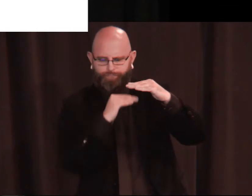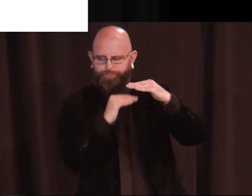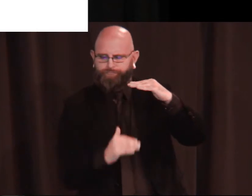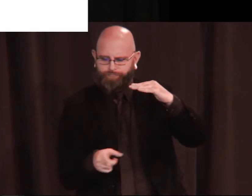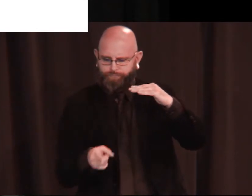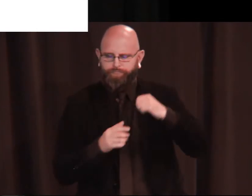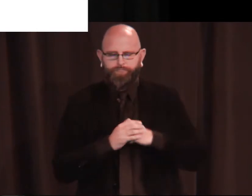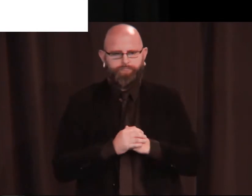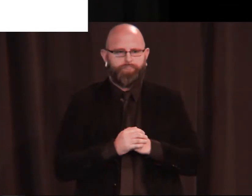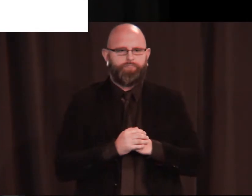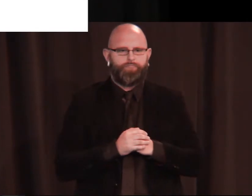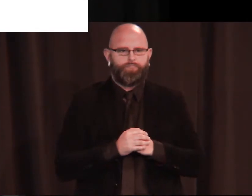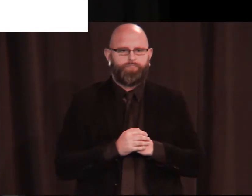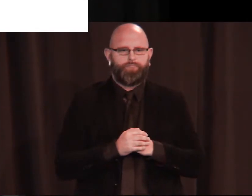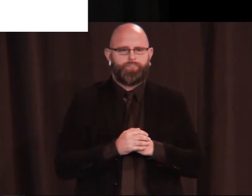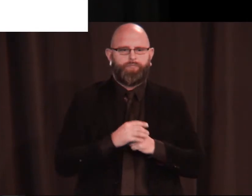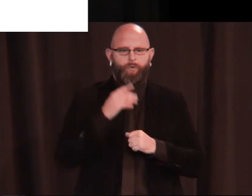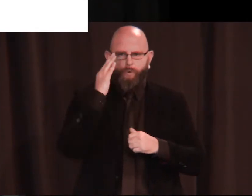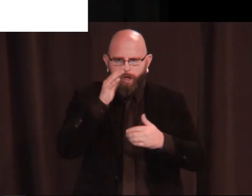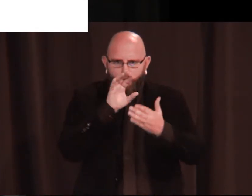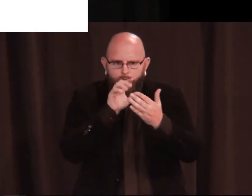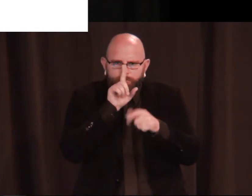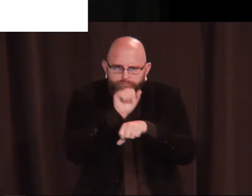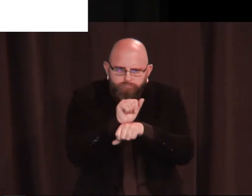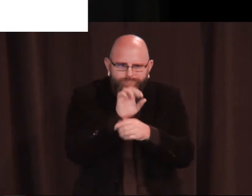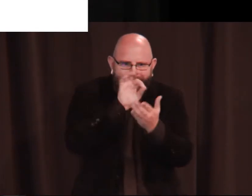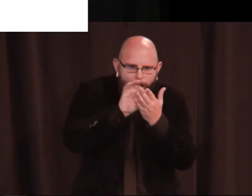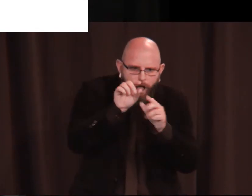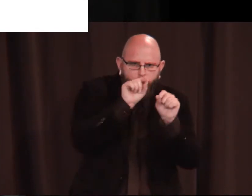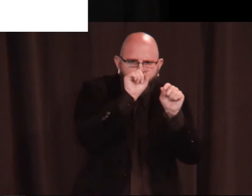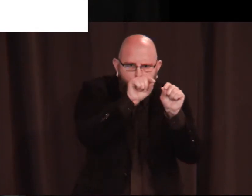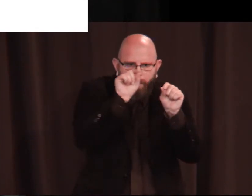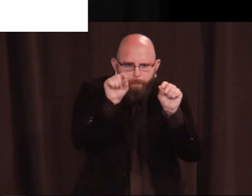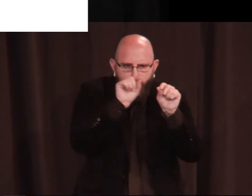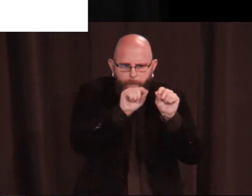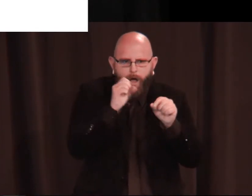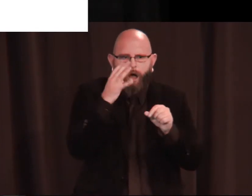and find out what their speech intelligibility index is.